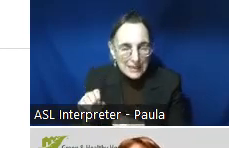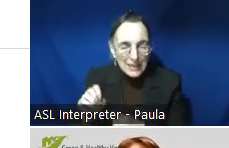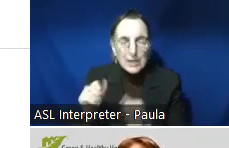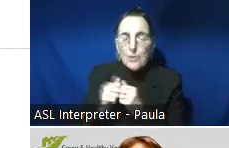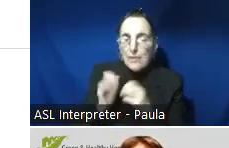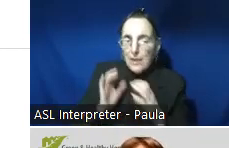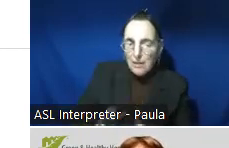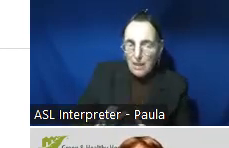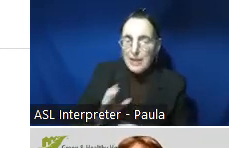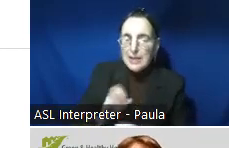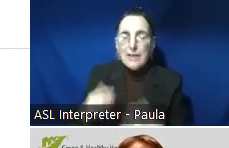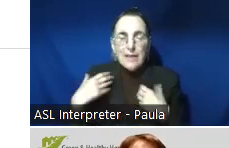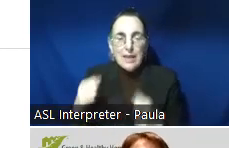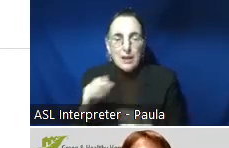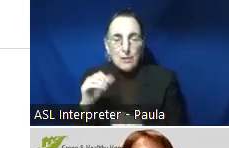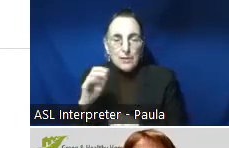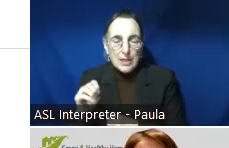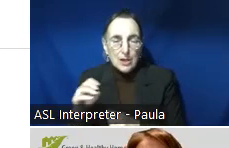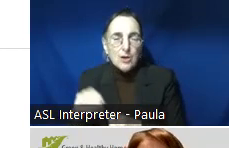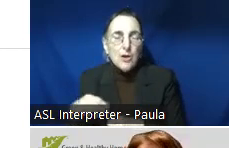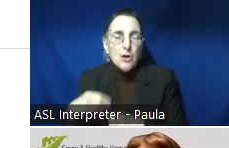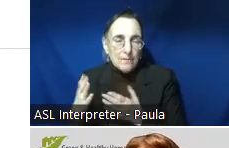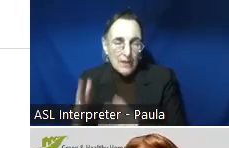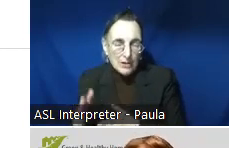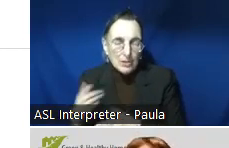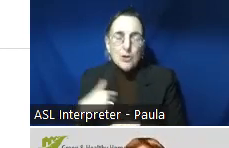we are assigning to the service providers. In the model in North